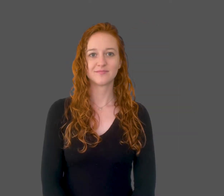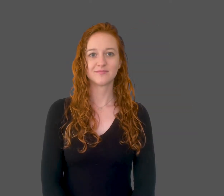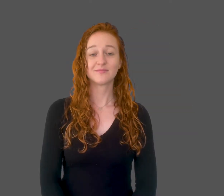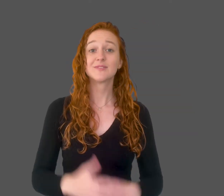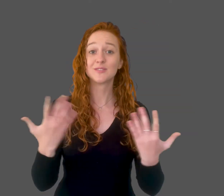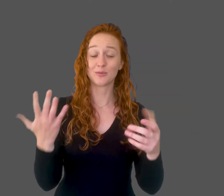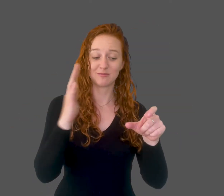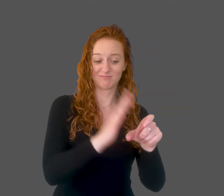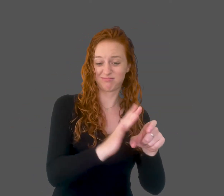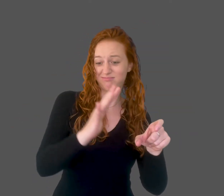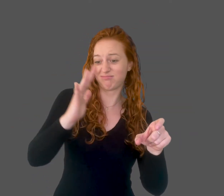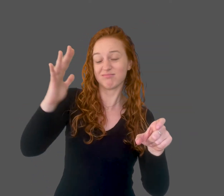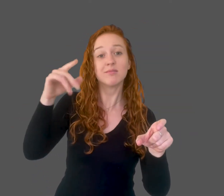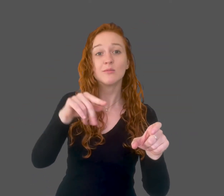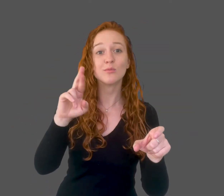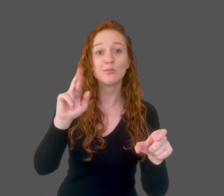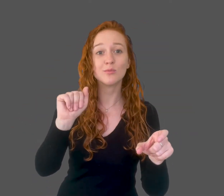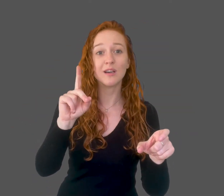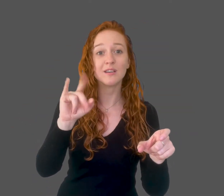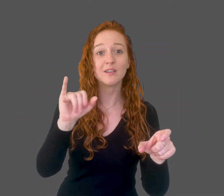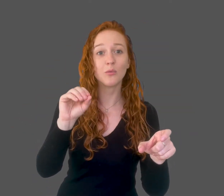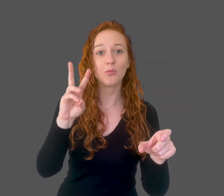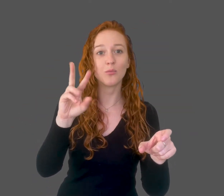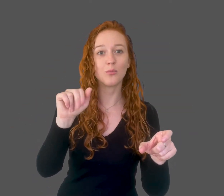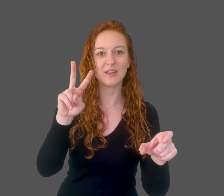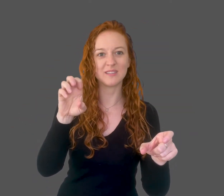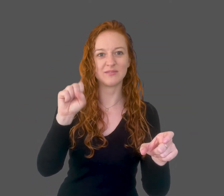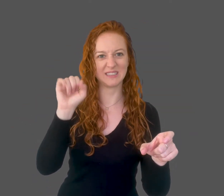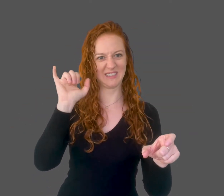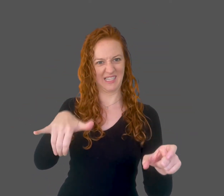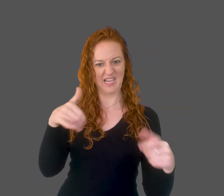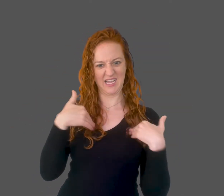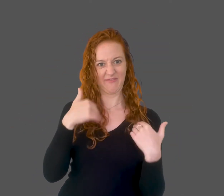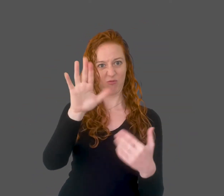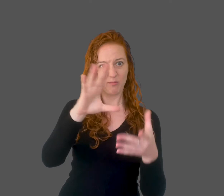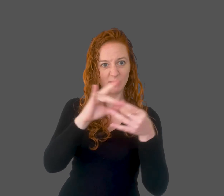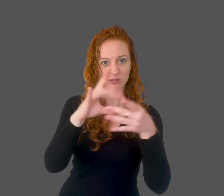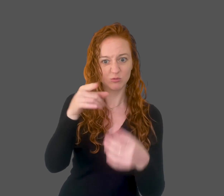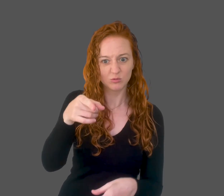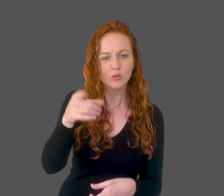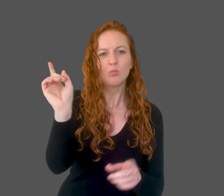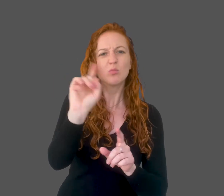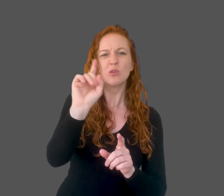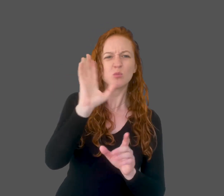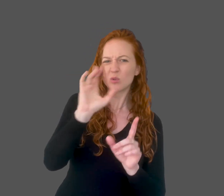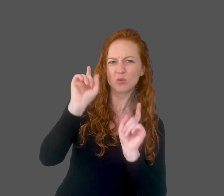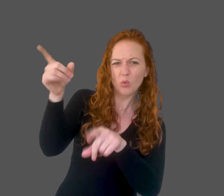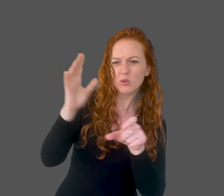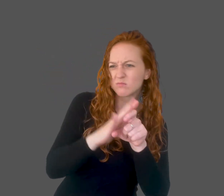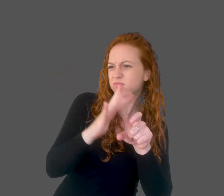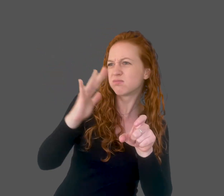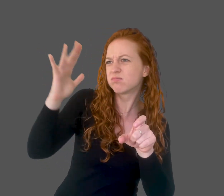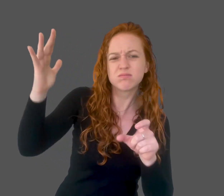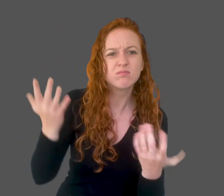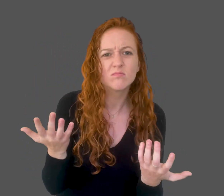Where do the radio waves encoding your message go?